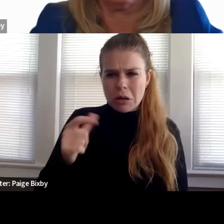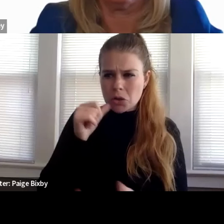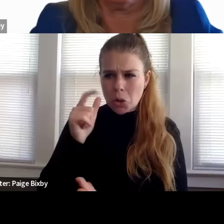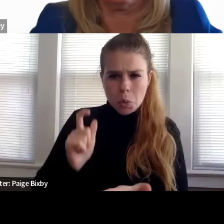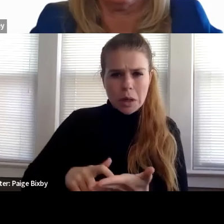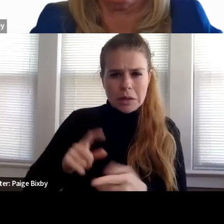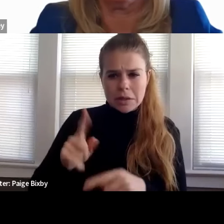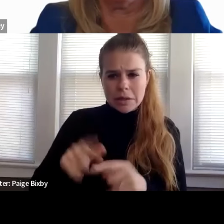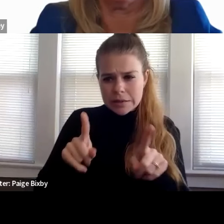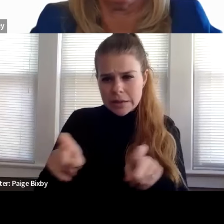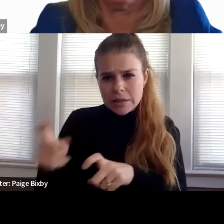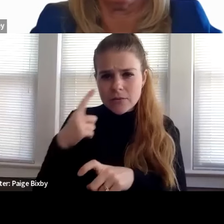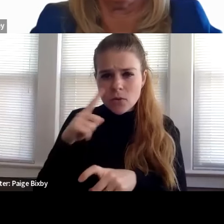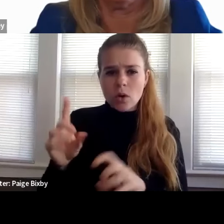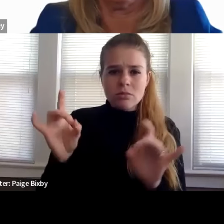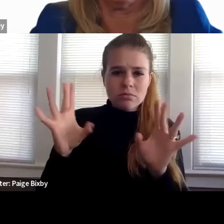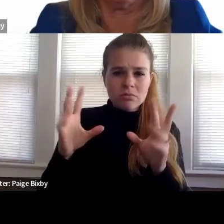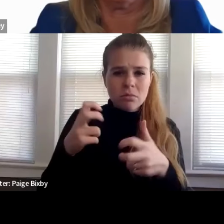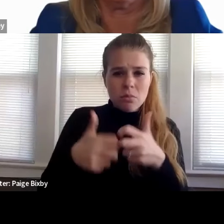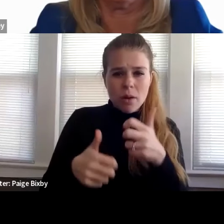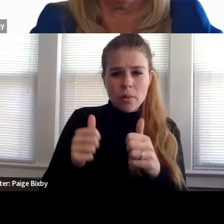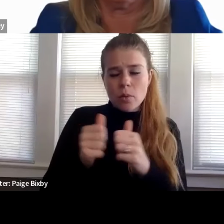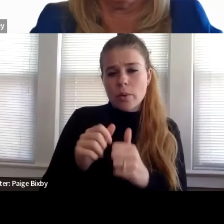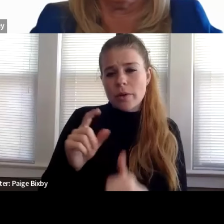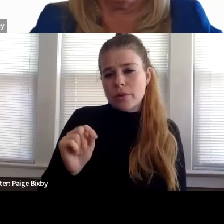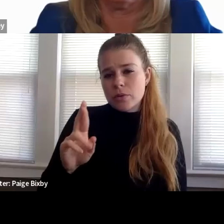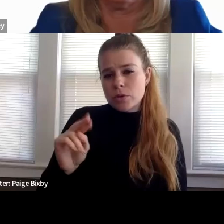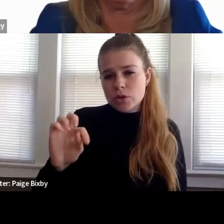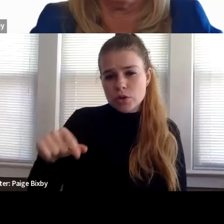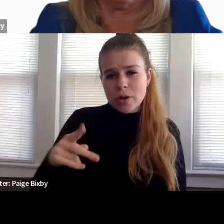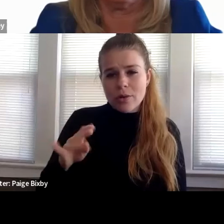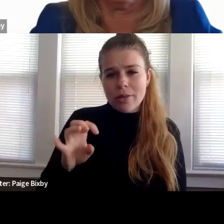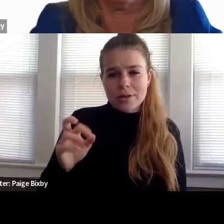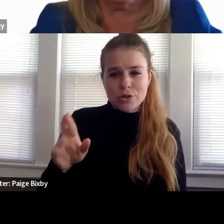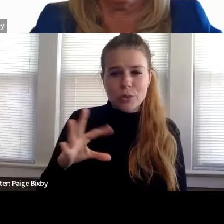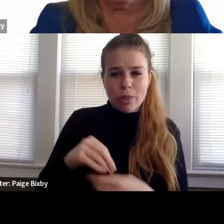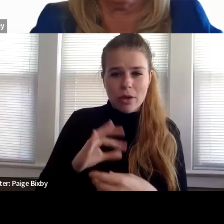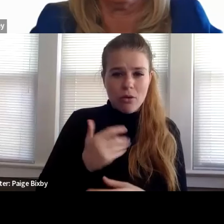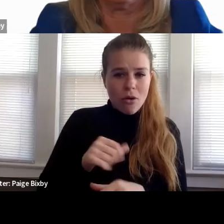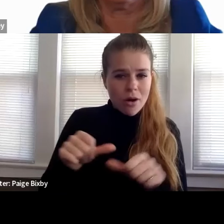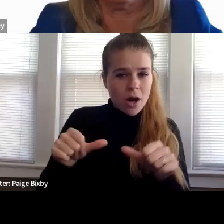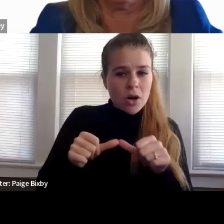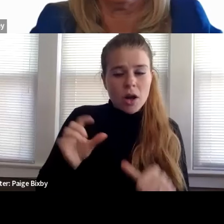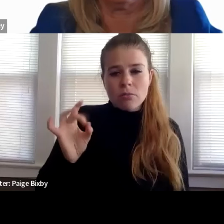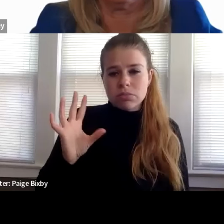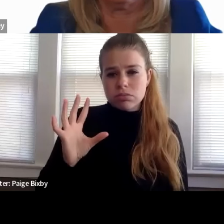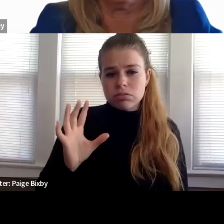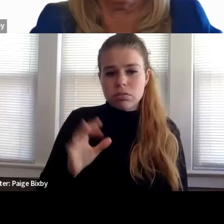We've got terrible problems with trank in our area. We have to, and they're not thinking straight.